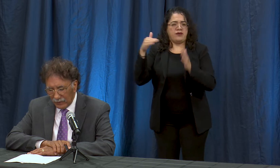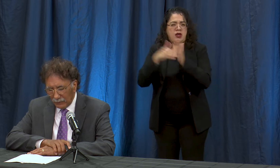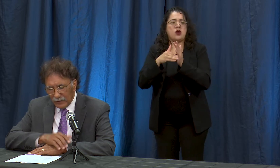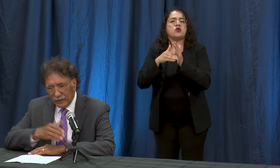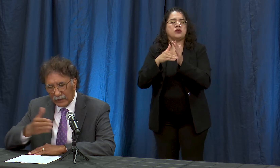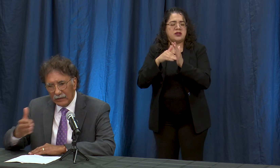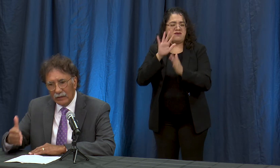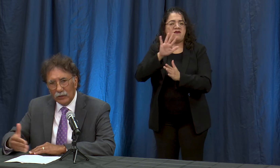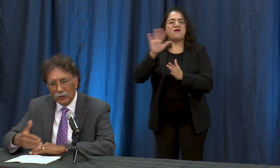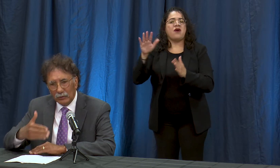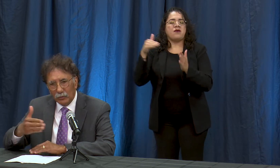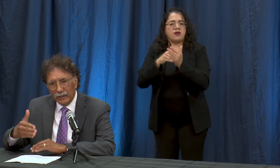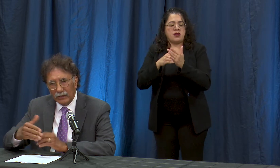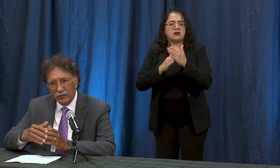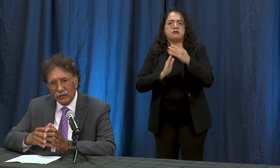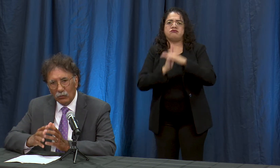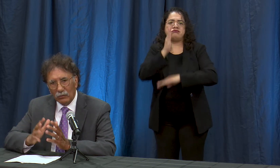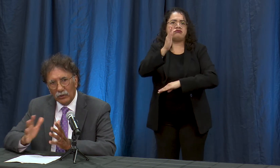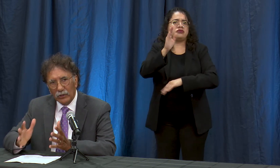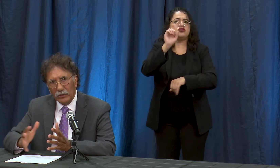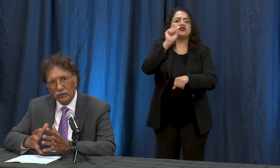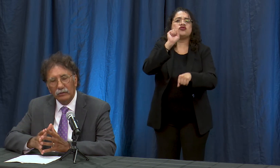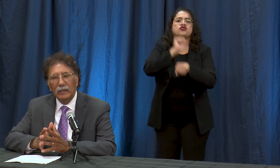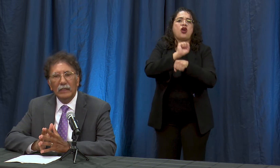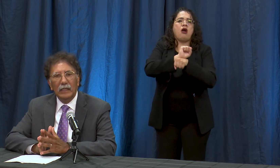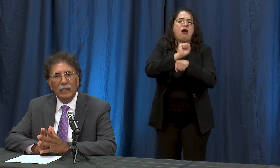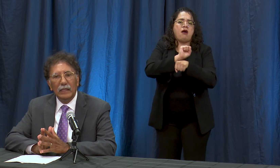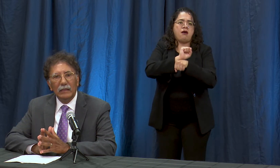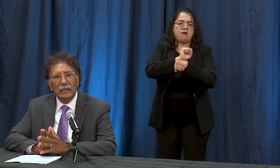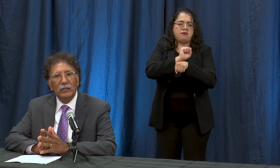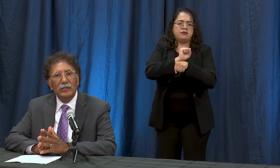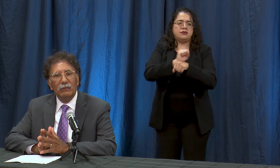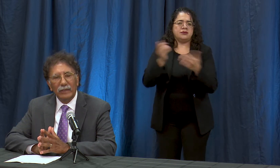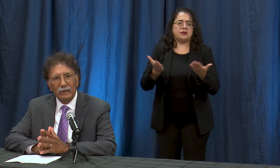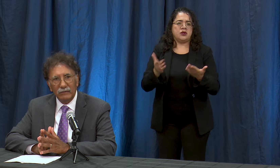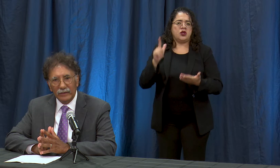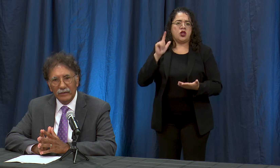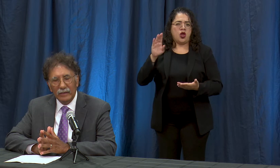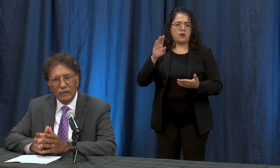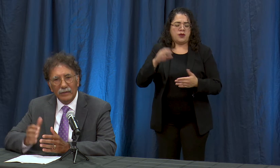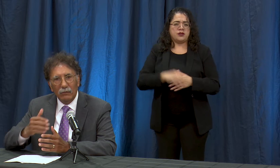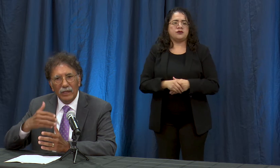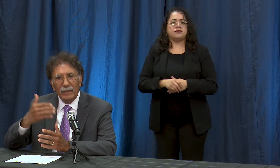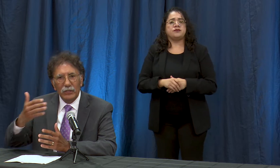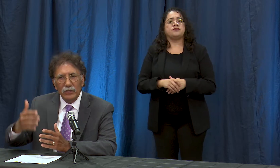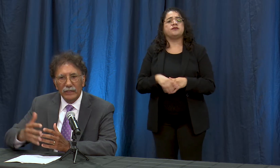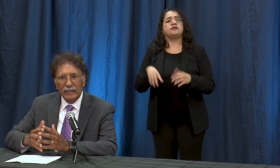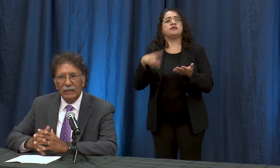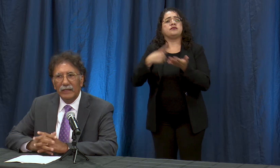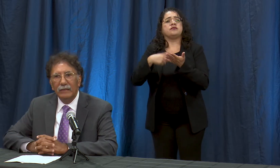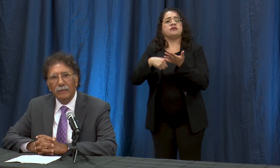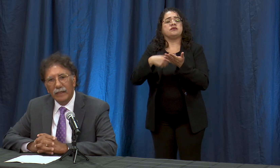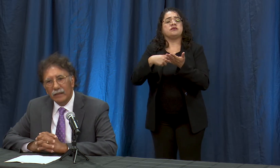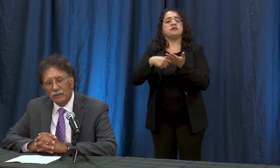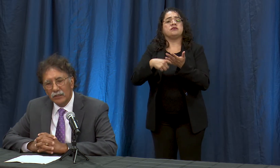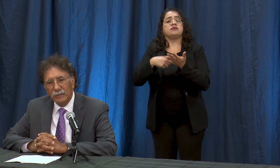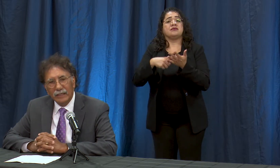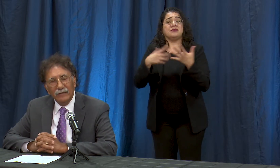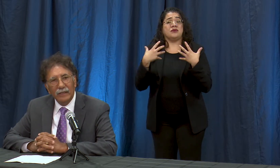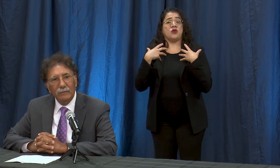I'm gonna get to a point in terms of what we're going to do in terms of recovery but I want to make sure that I give an update